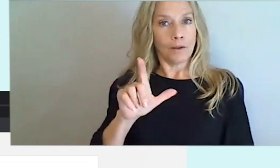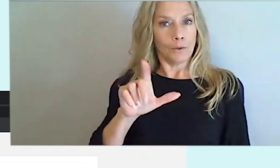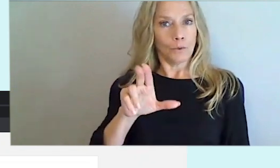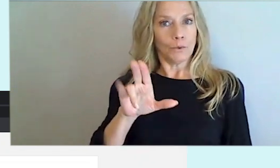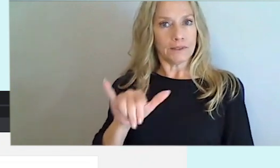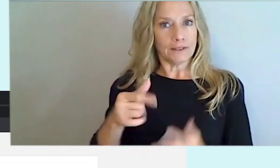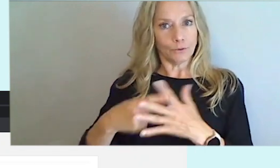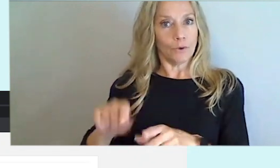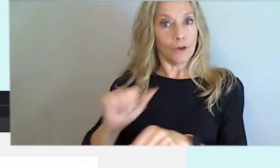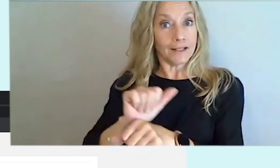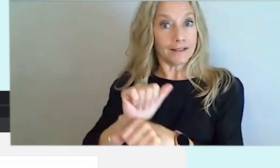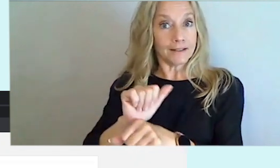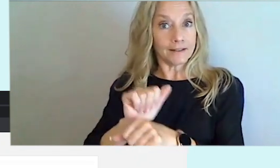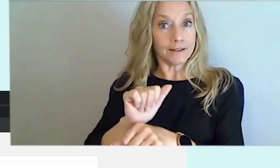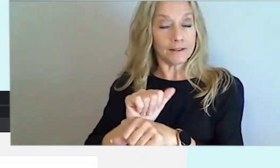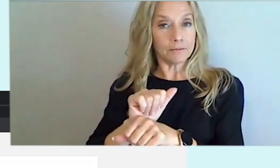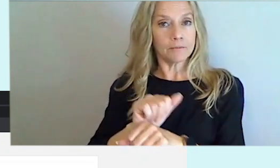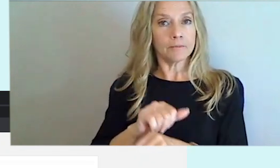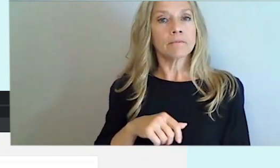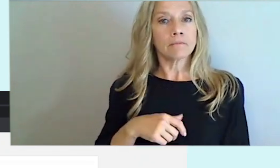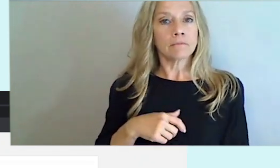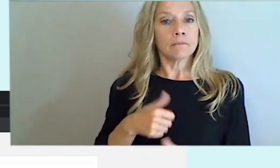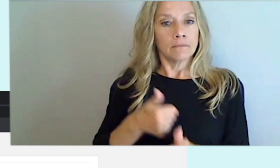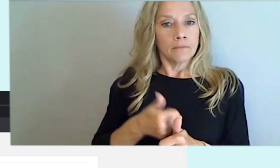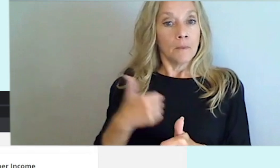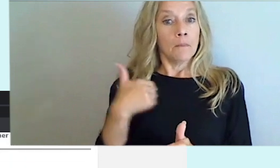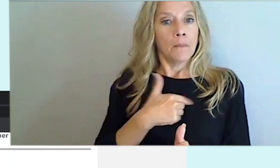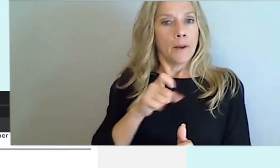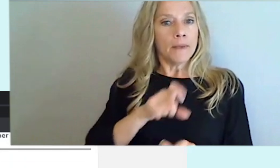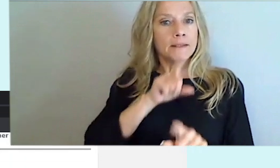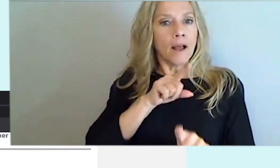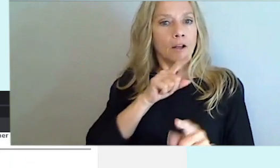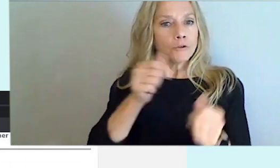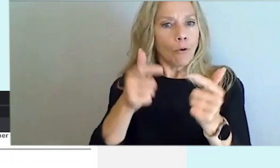The member must answer all the questions about the new job for Lucy and click next.